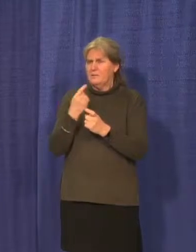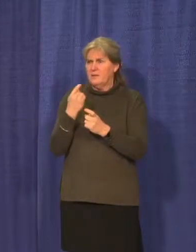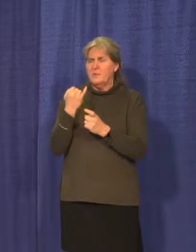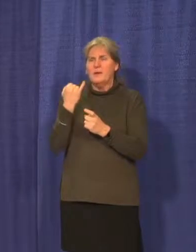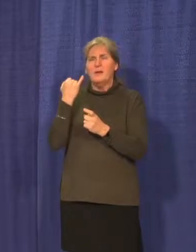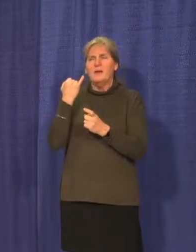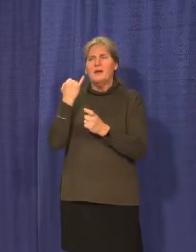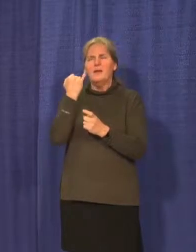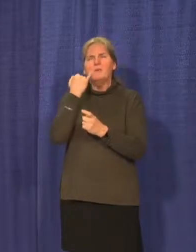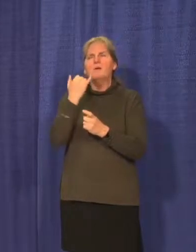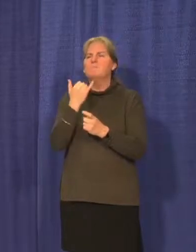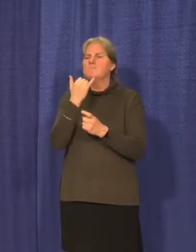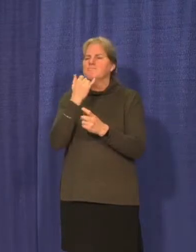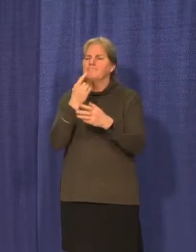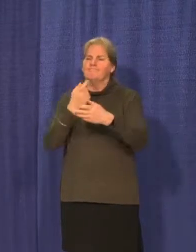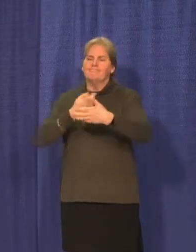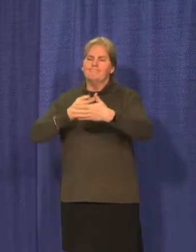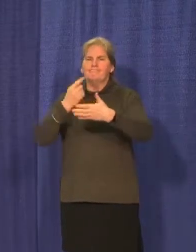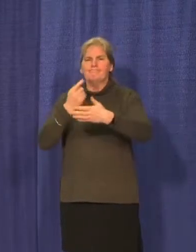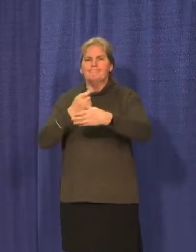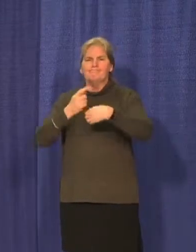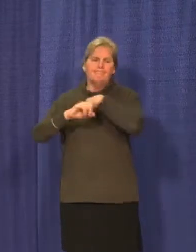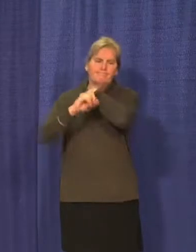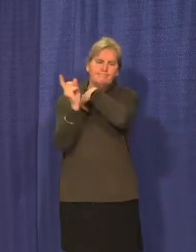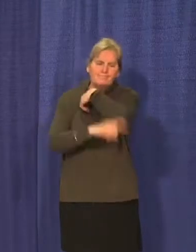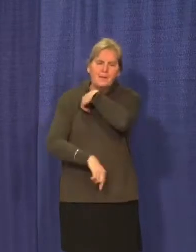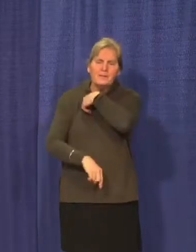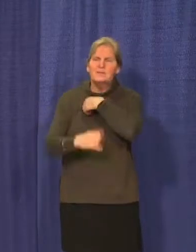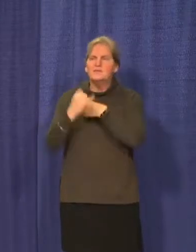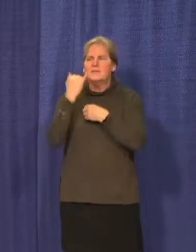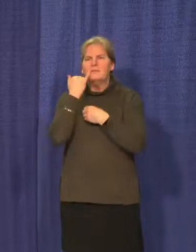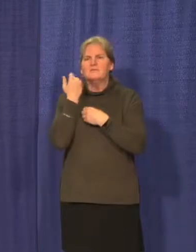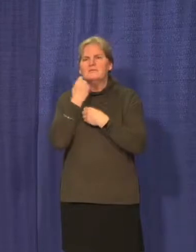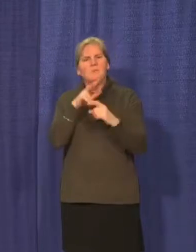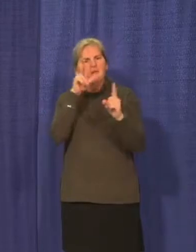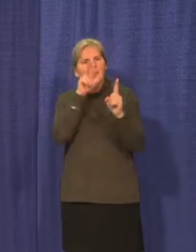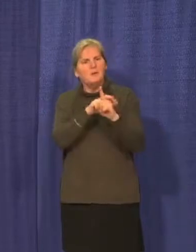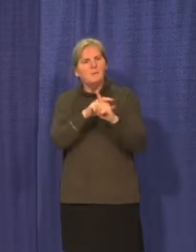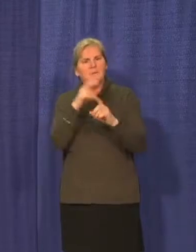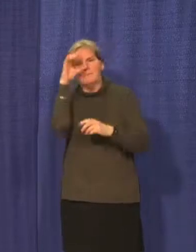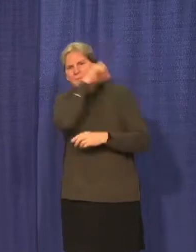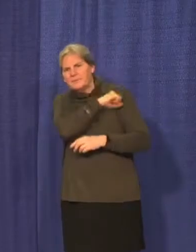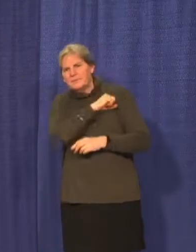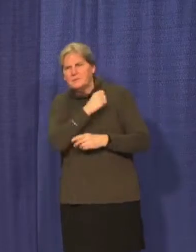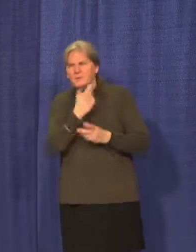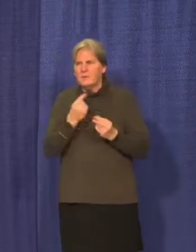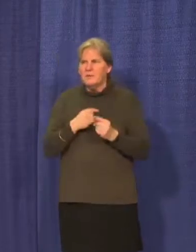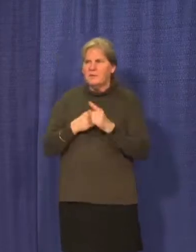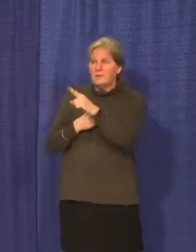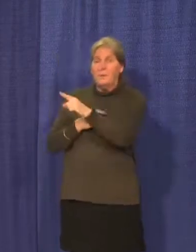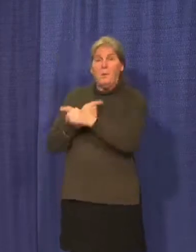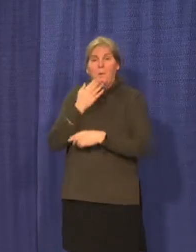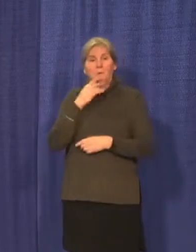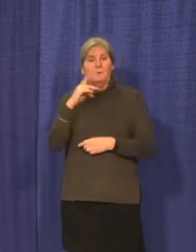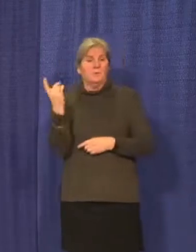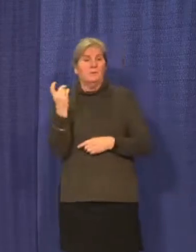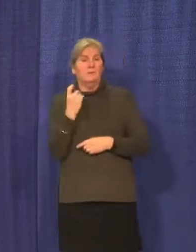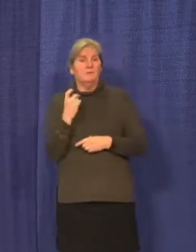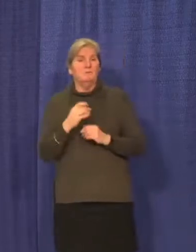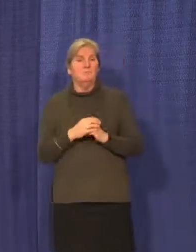who misses an appointment that is scheduled, seeing as we are trying not to waste any doses?